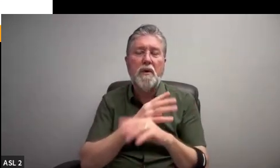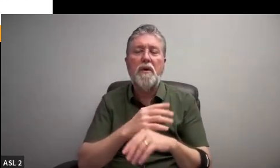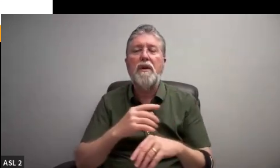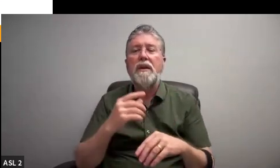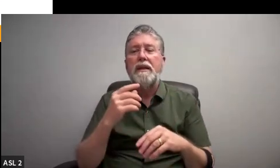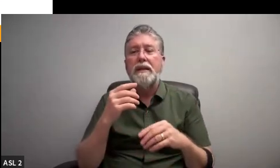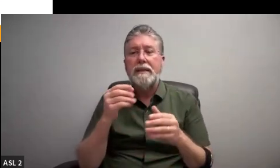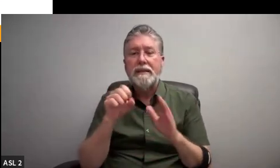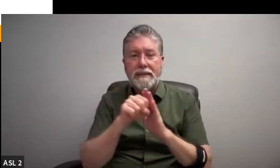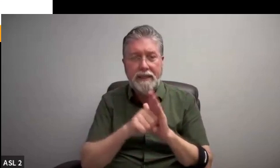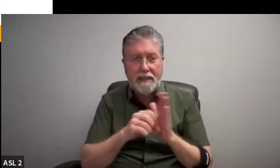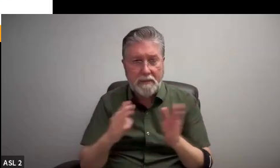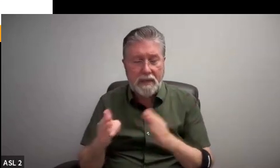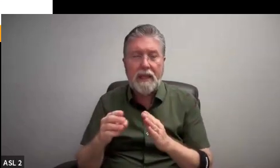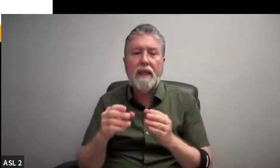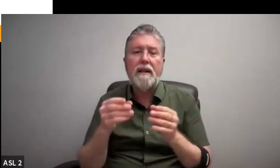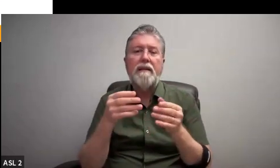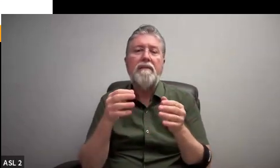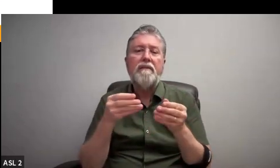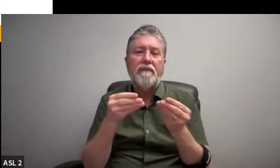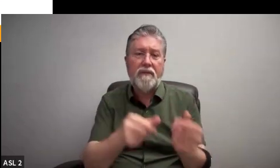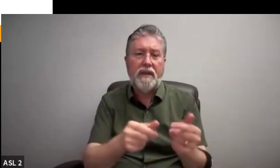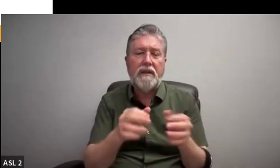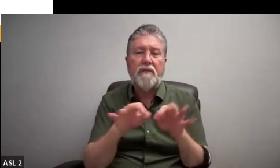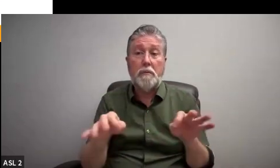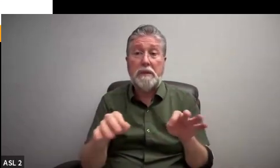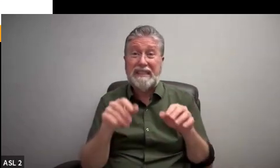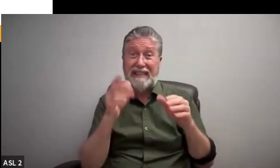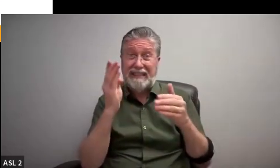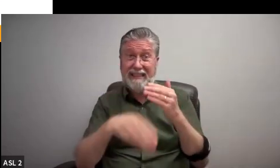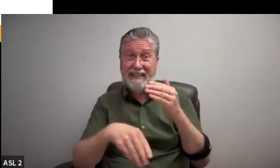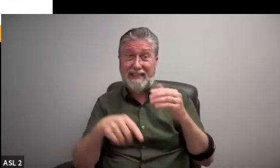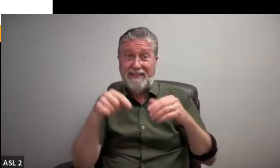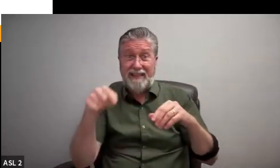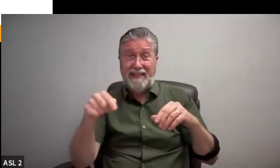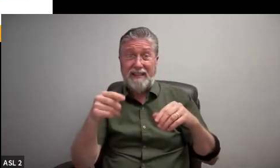We included a resources slide at the end of this presentation for easy access to that information.